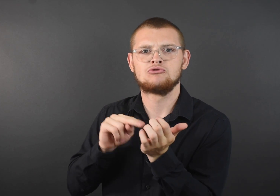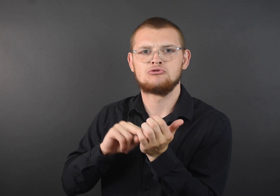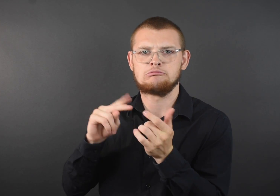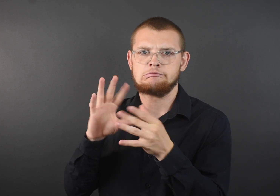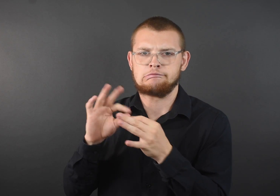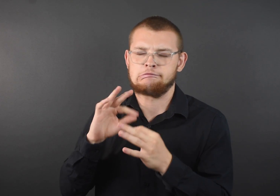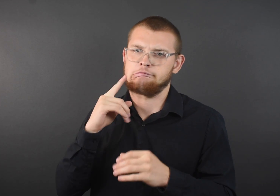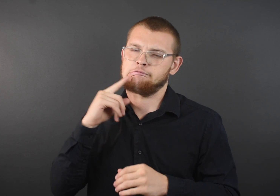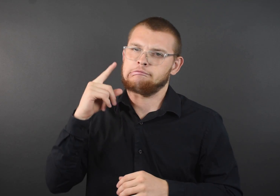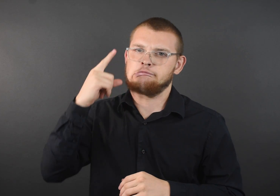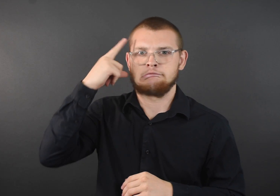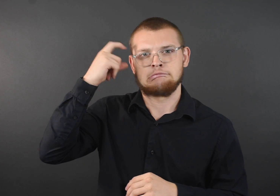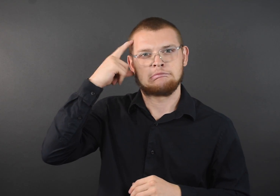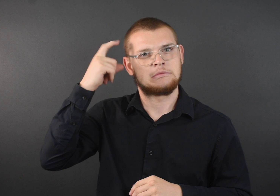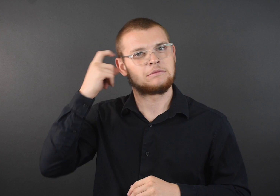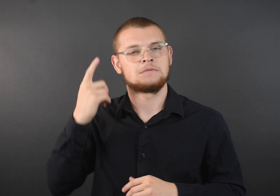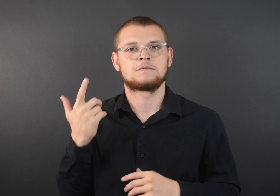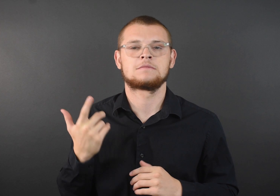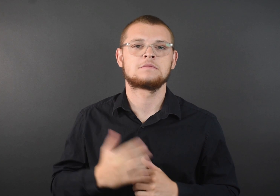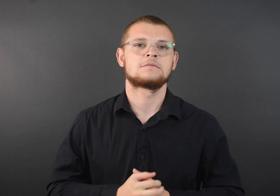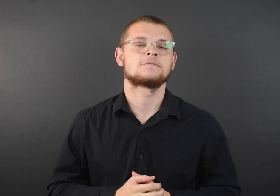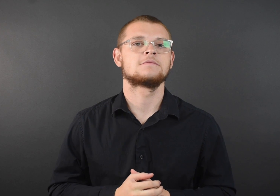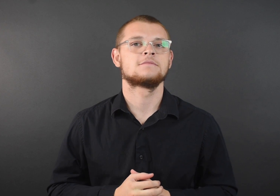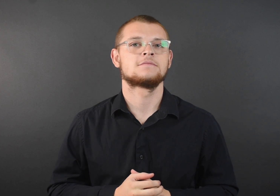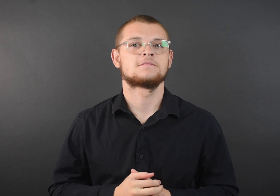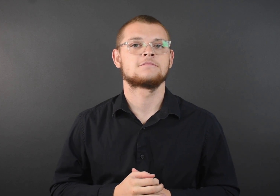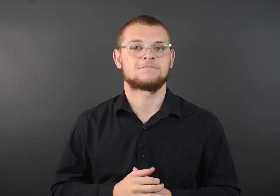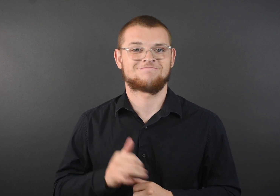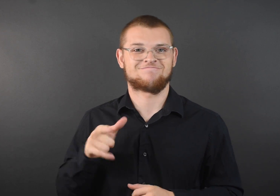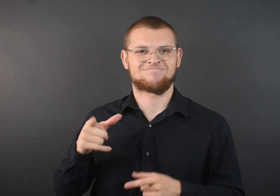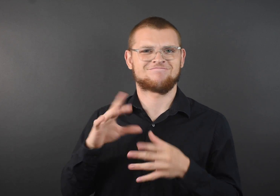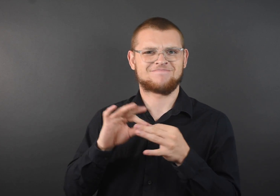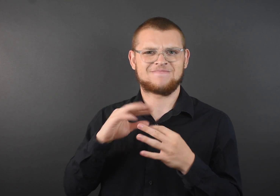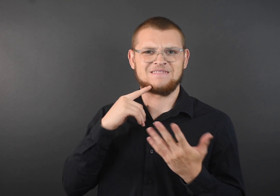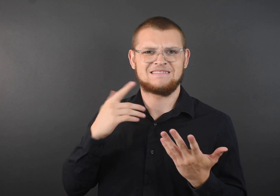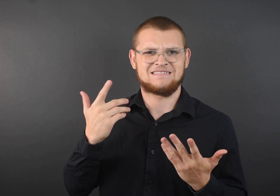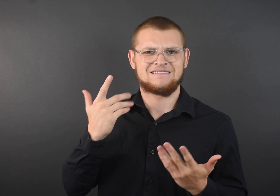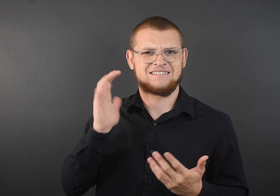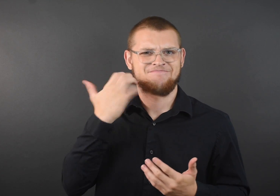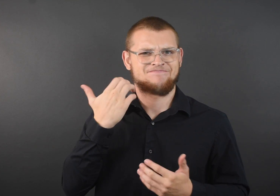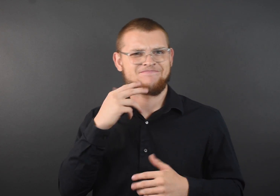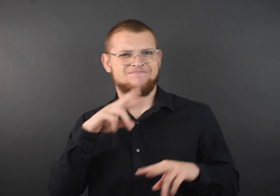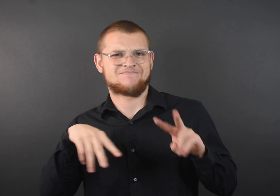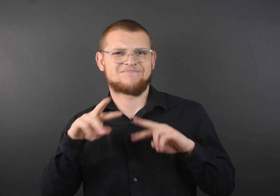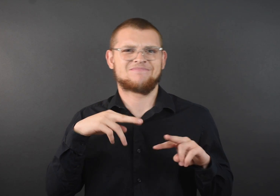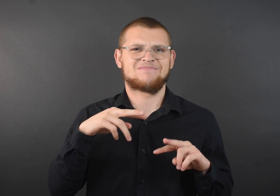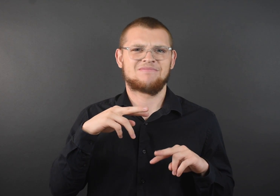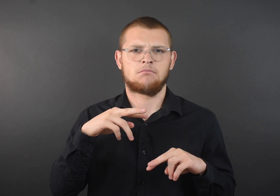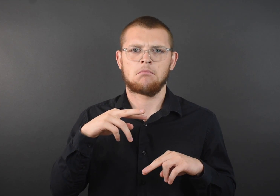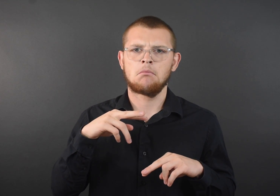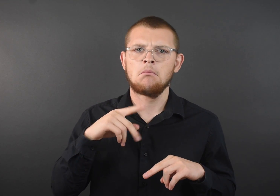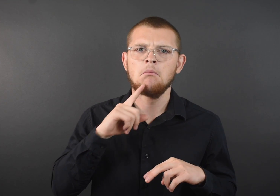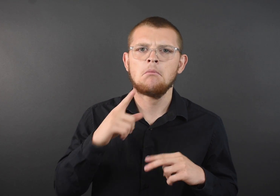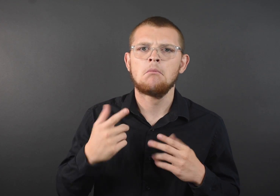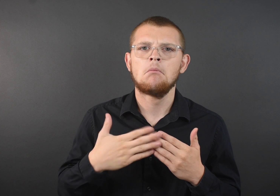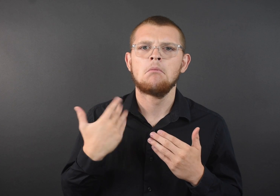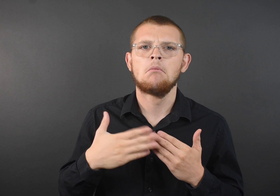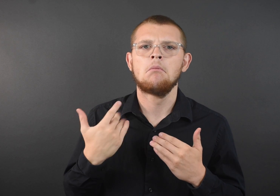despite a bit of skepticism from an online farm forum and a nurse who said she was leery of it.